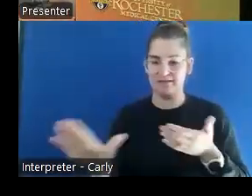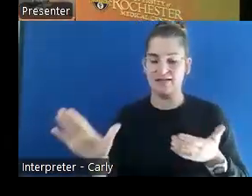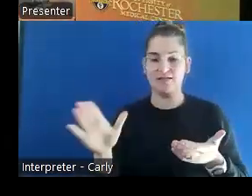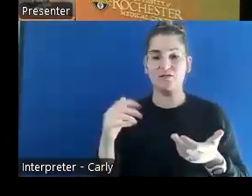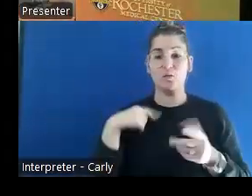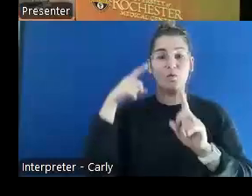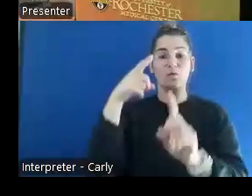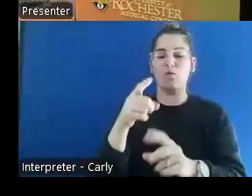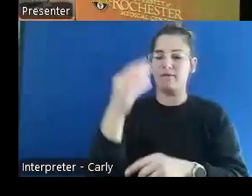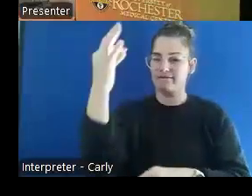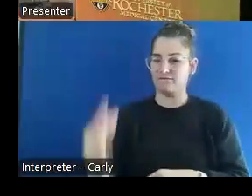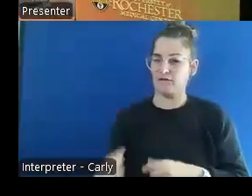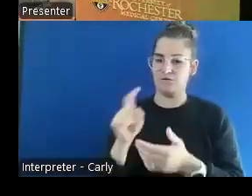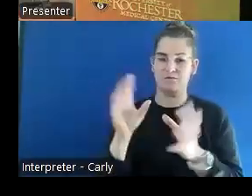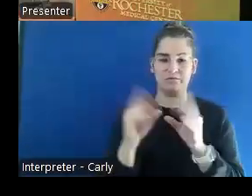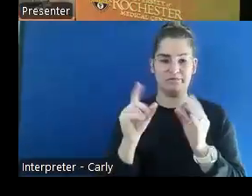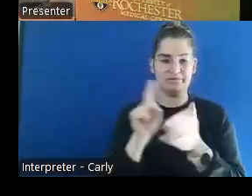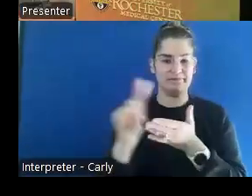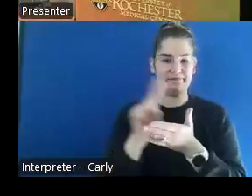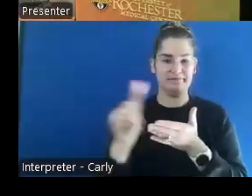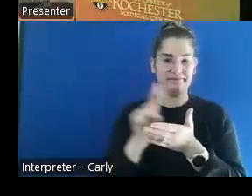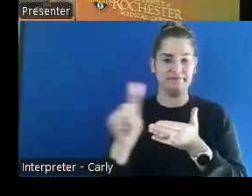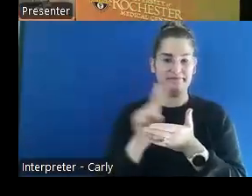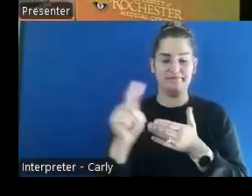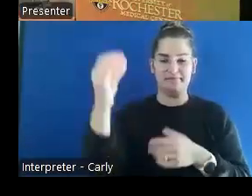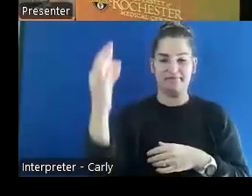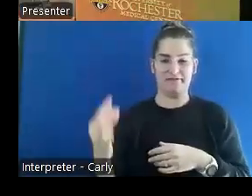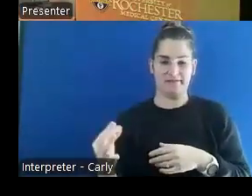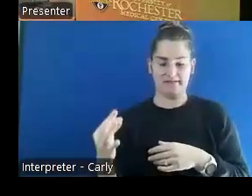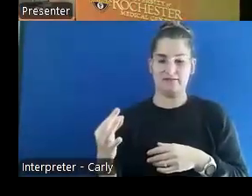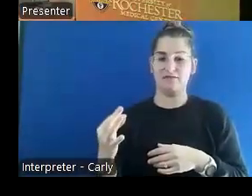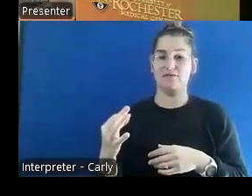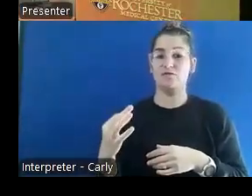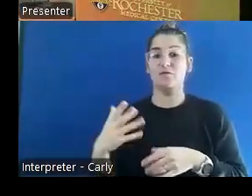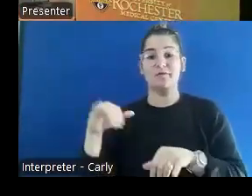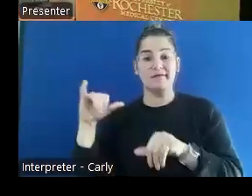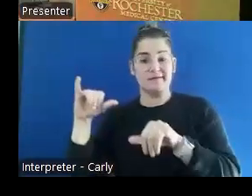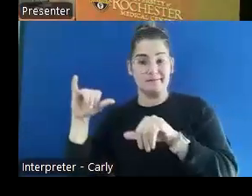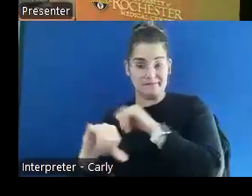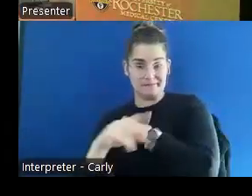Friday on Zoom where we invite the um inpatient providers to talk to us during our scheduled